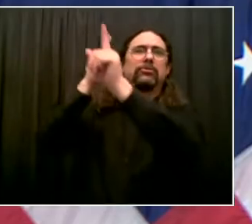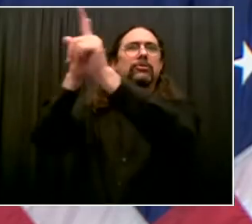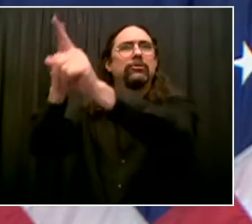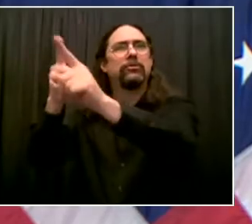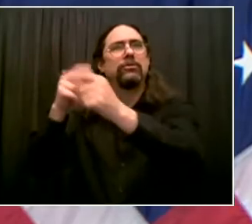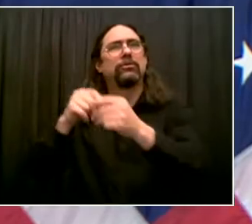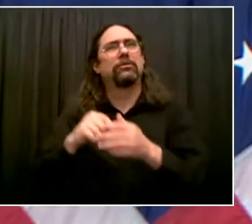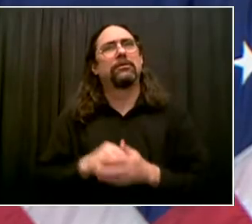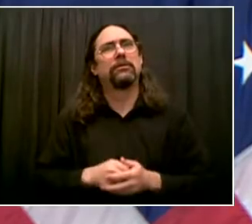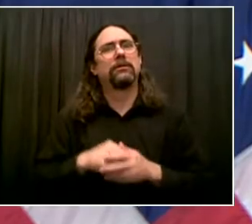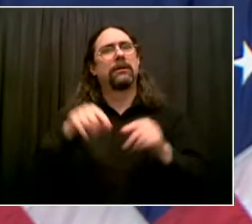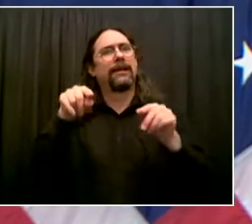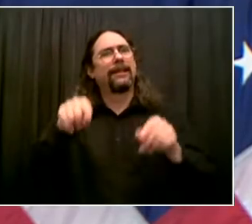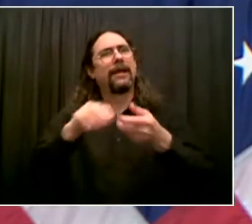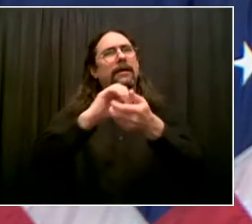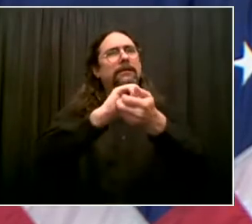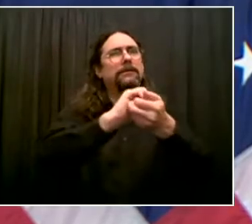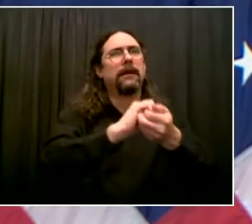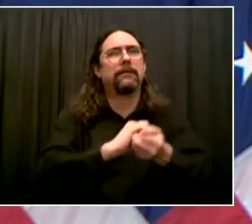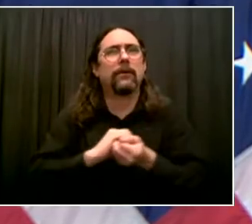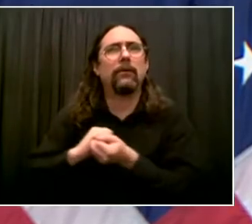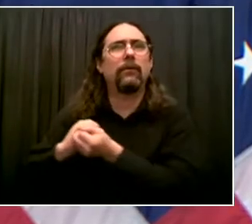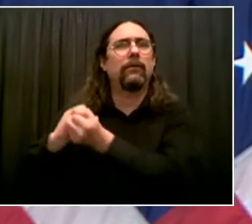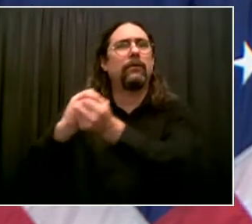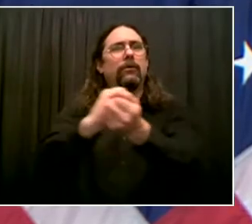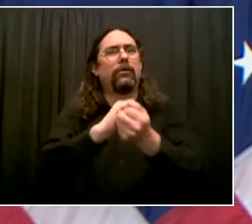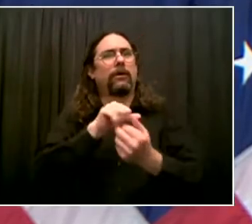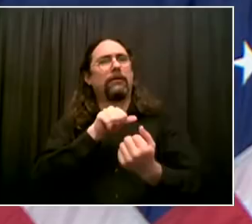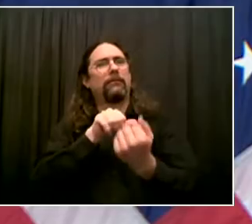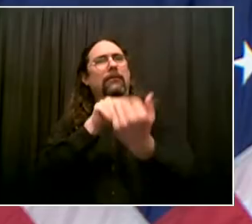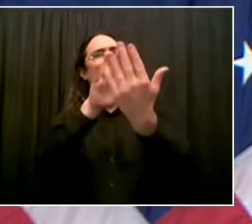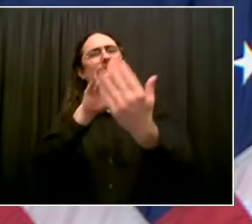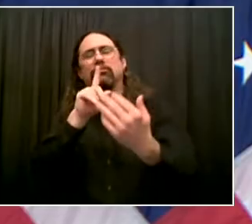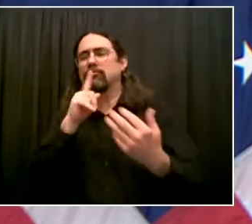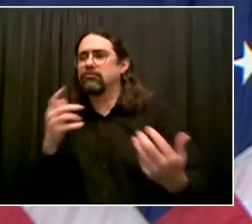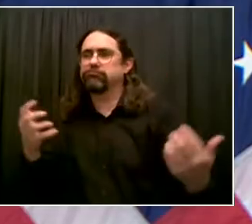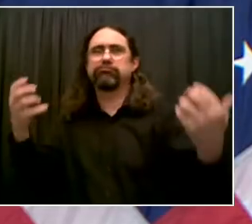PTARNSERHIP APPROACH IS GOING TO BE THE SATTREGY FOR